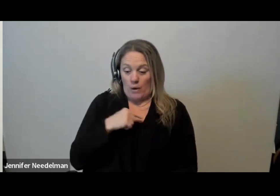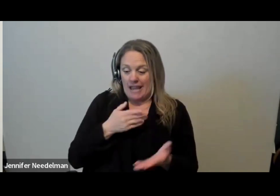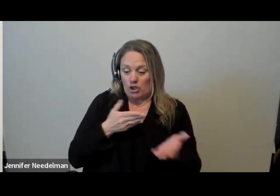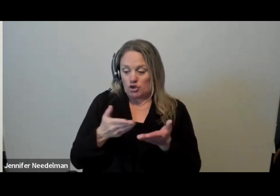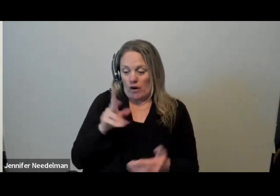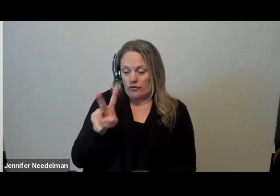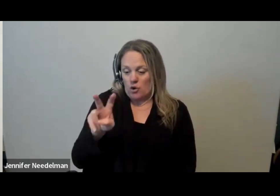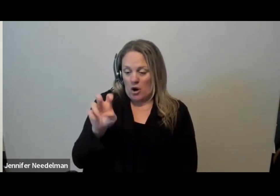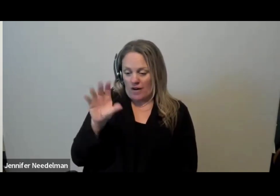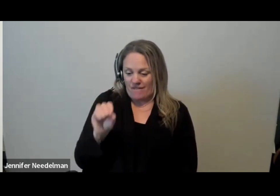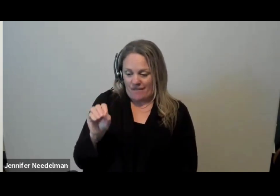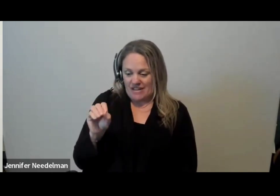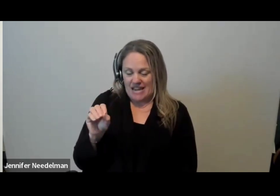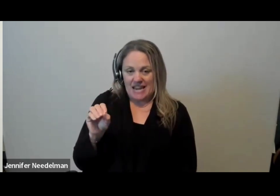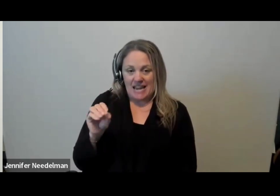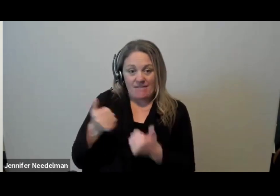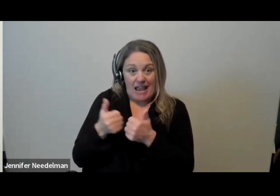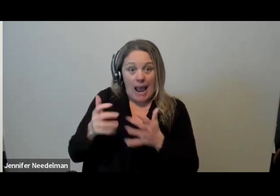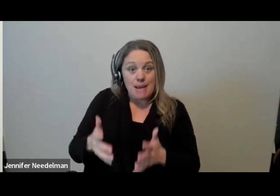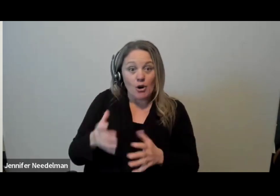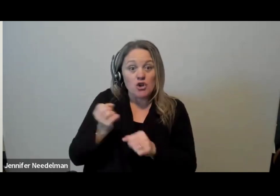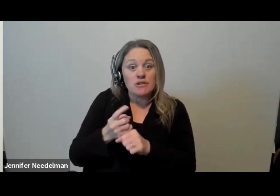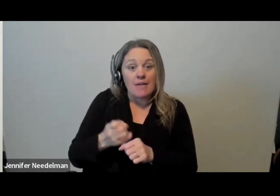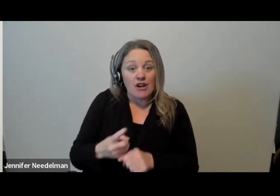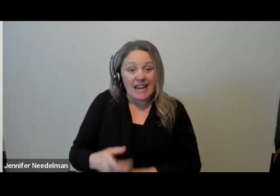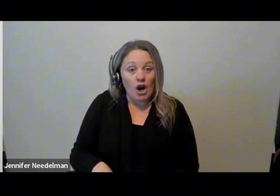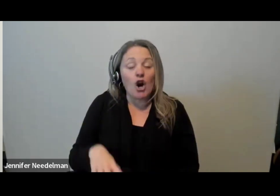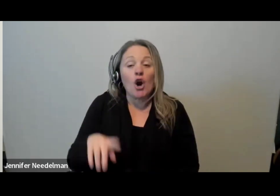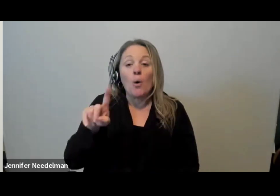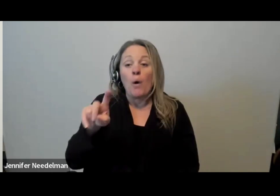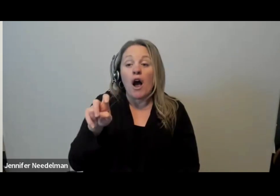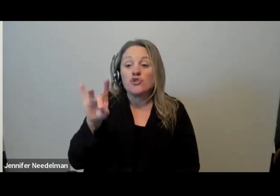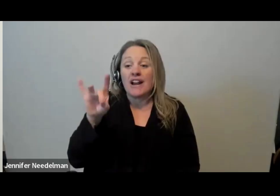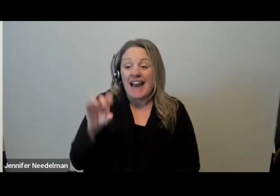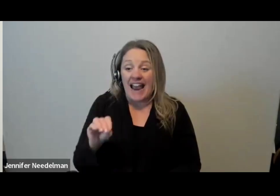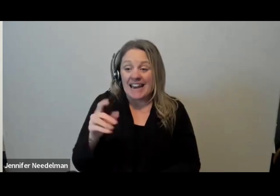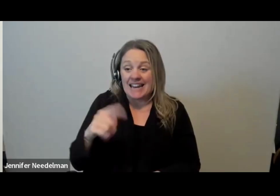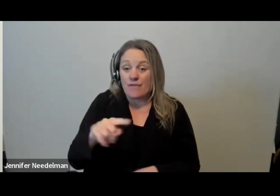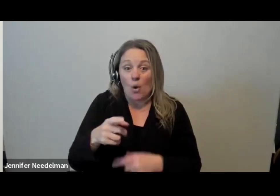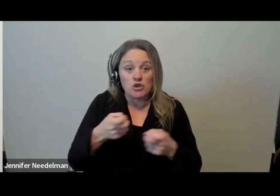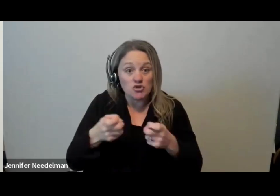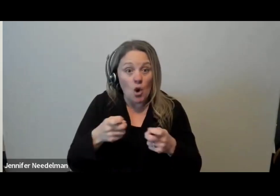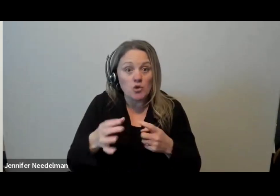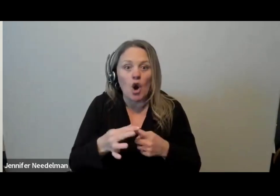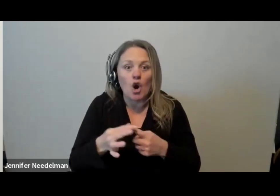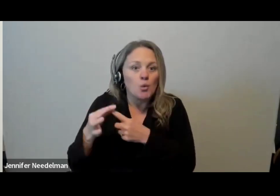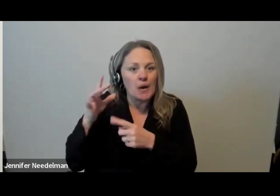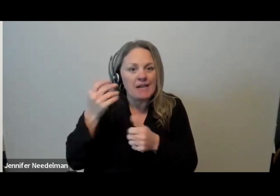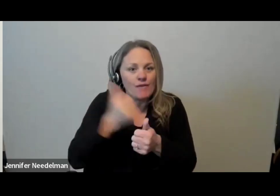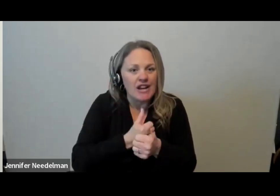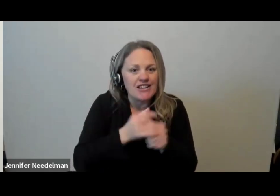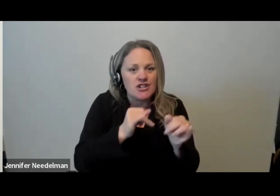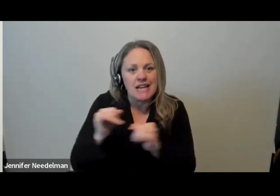180 of those game design or those individual accessibility control options are unique to those individual players.